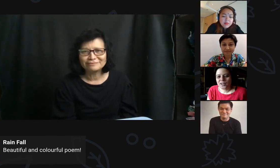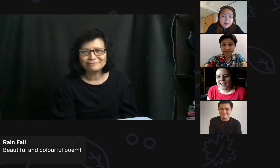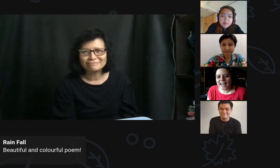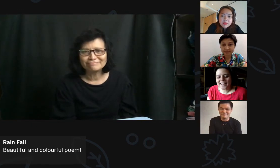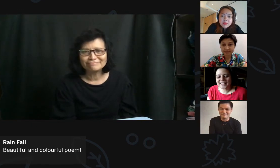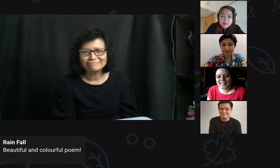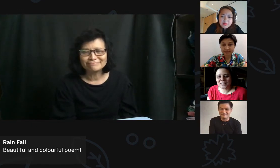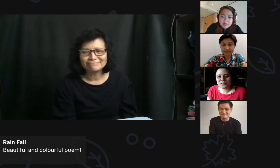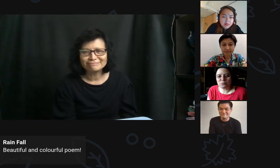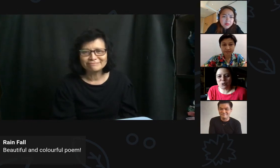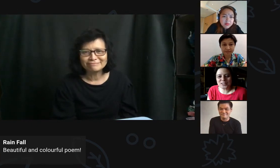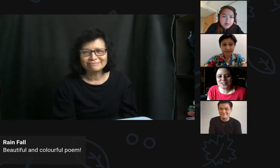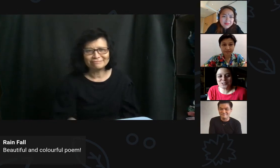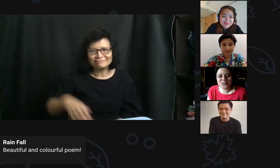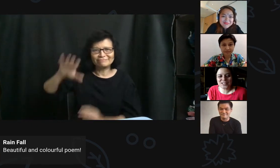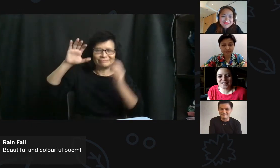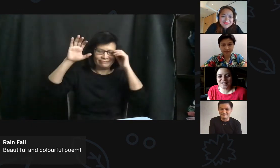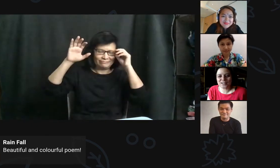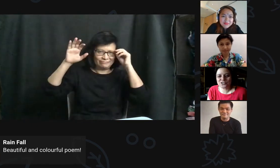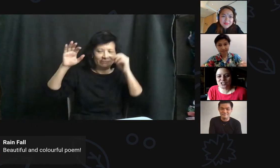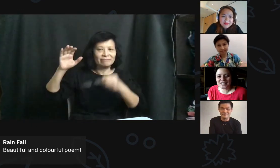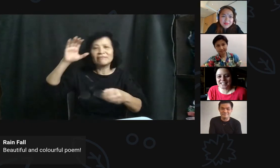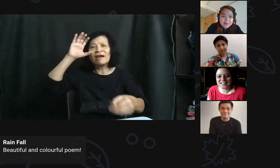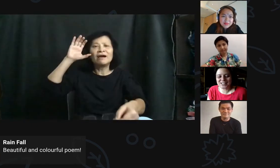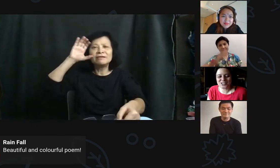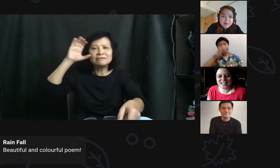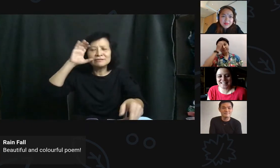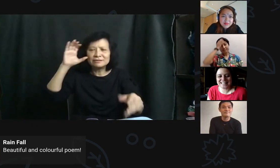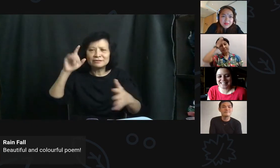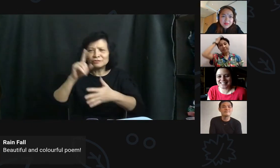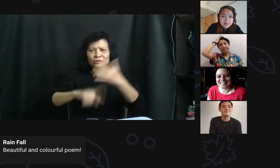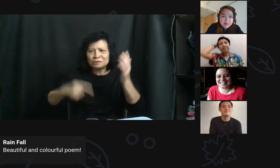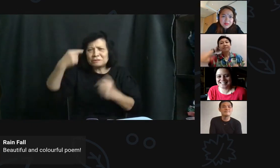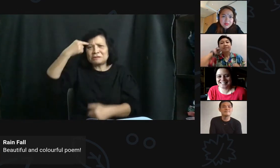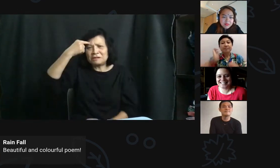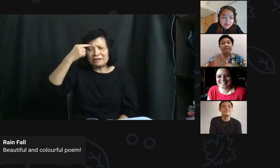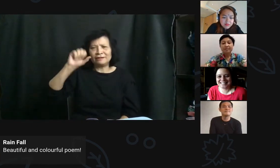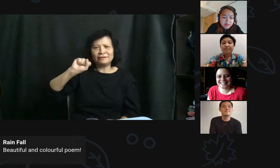Anthony, what do you think of Sheena's translation?